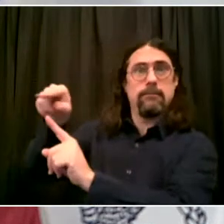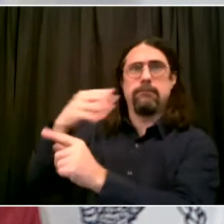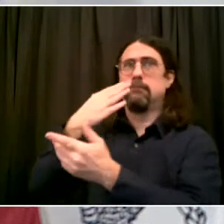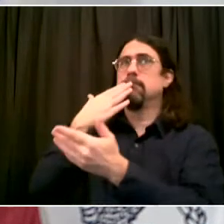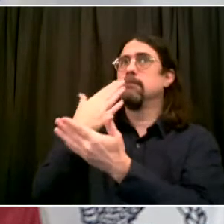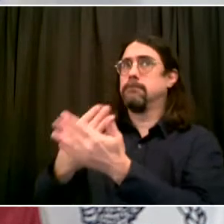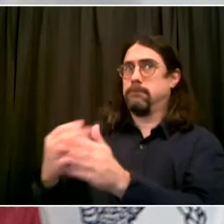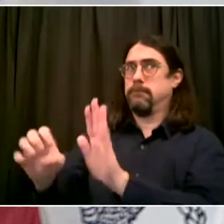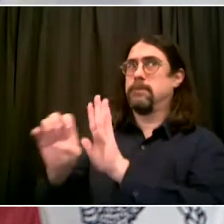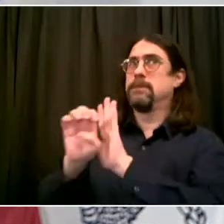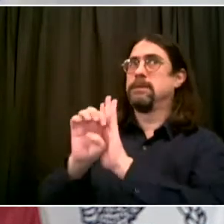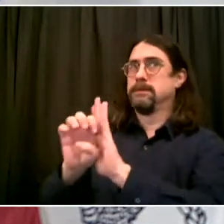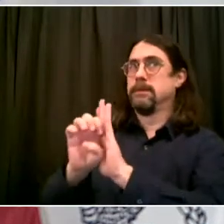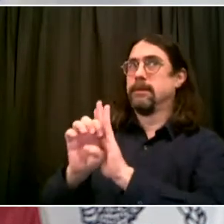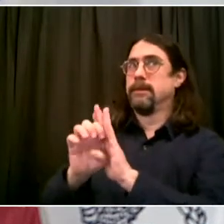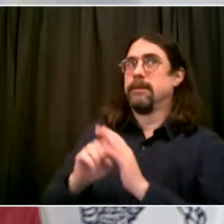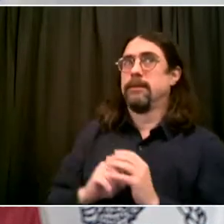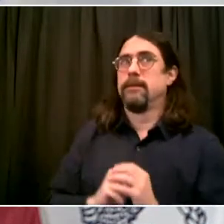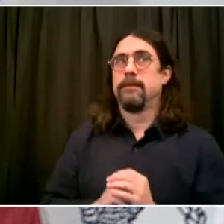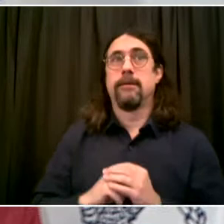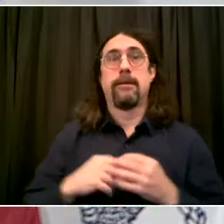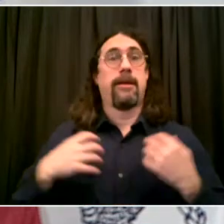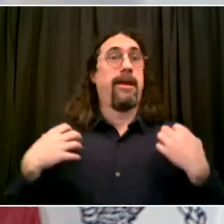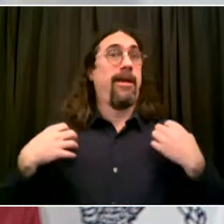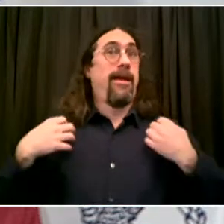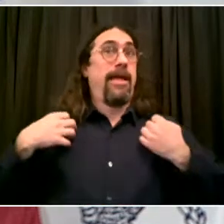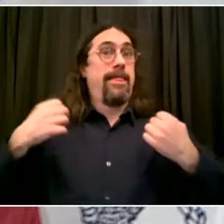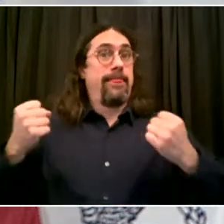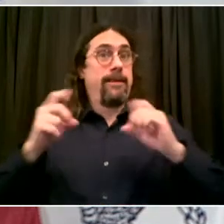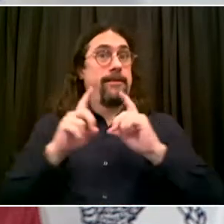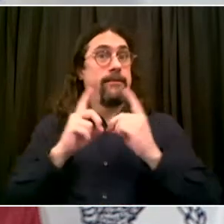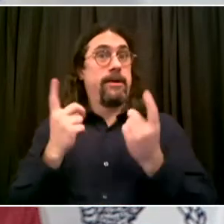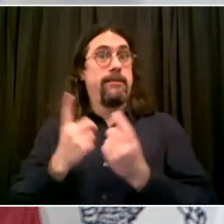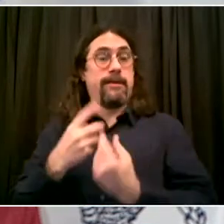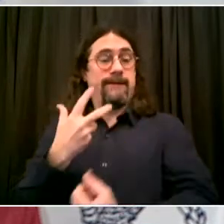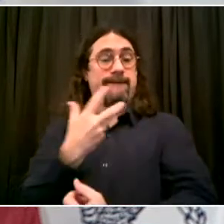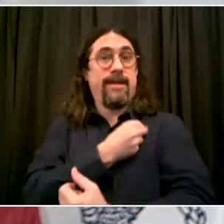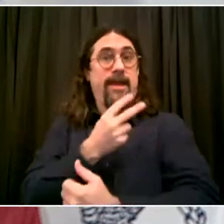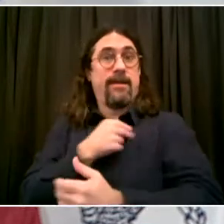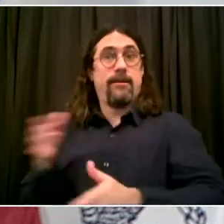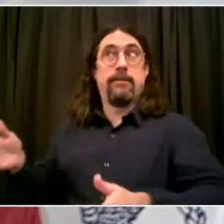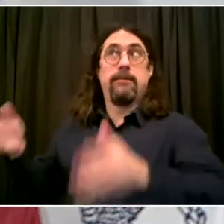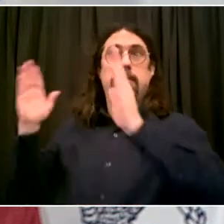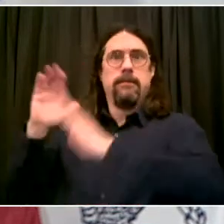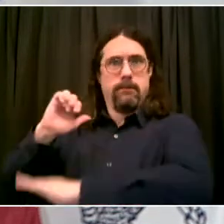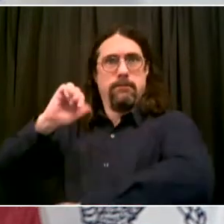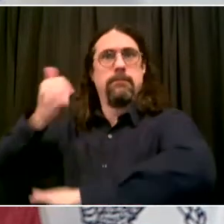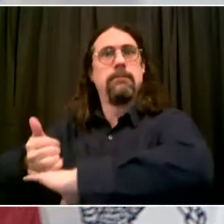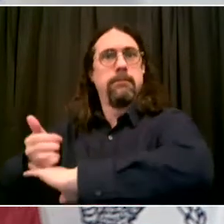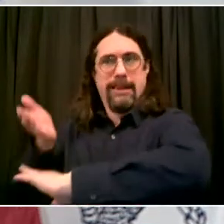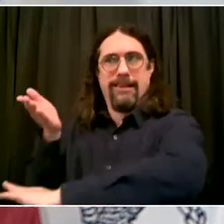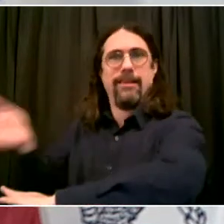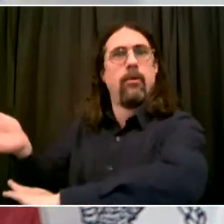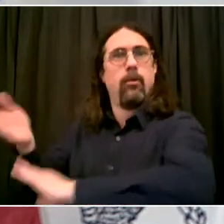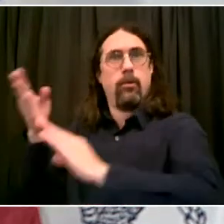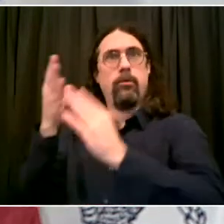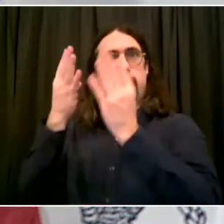GREAT EXAMPLE. WEWEAV HE A AHELL TH DEPARTMENT VACCINATION SITE